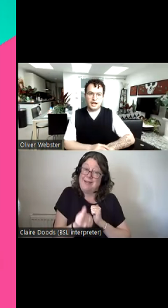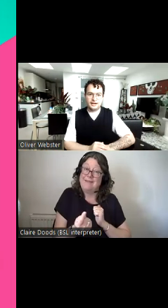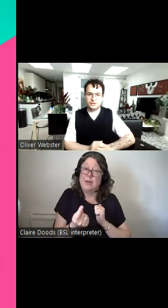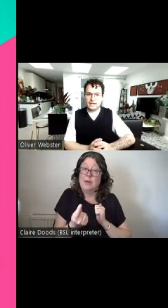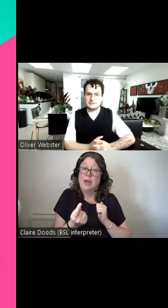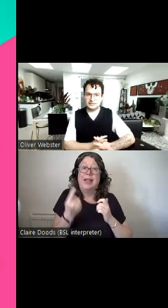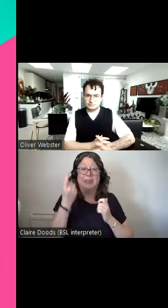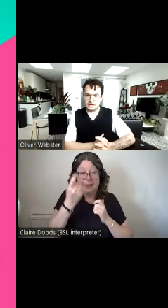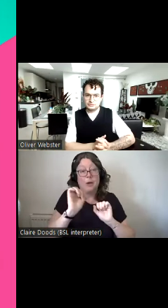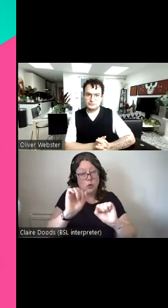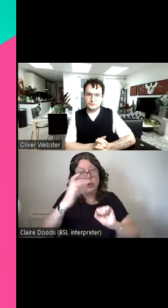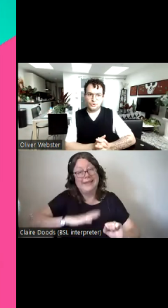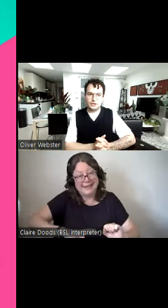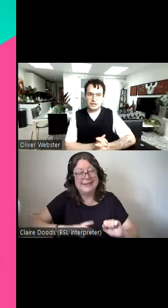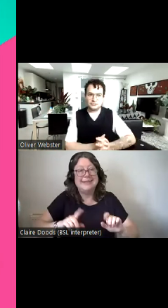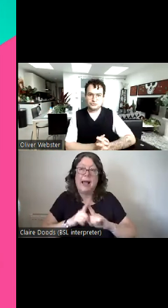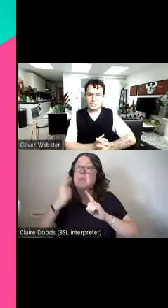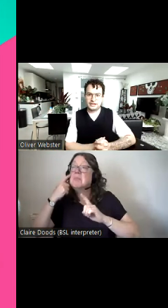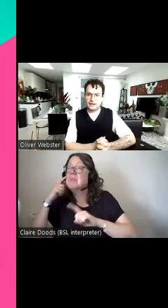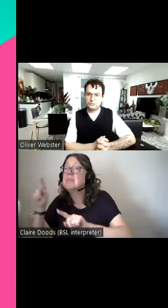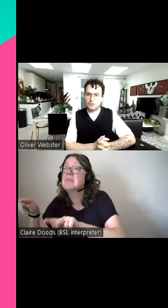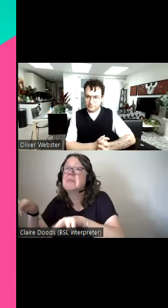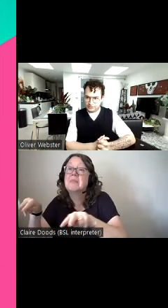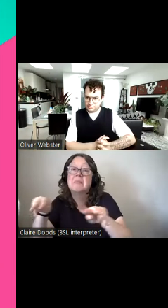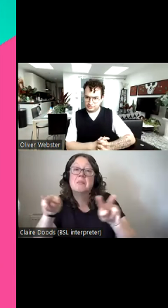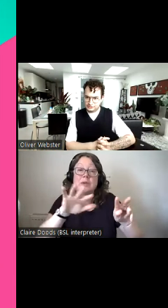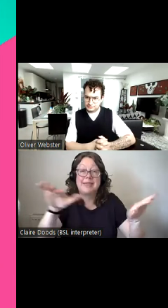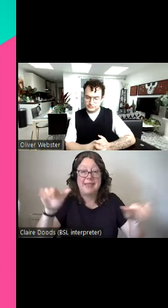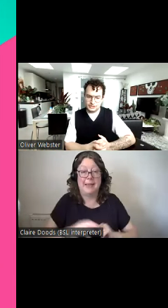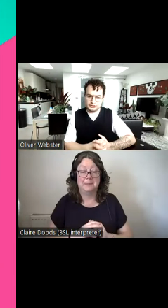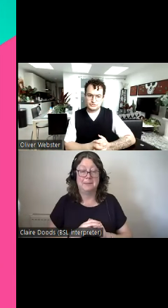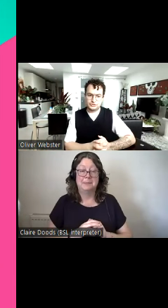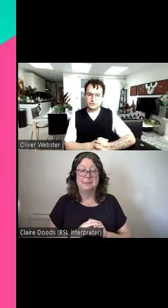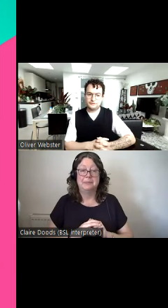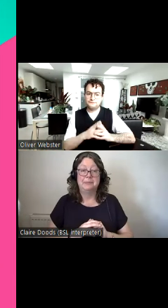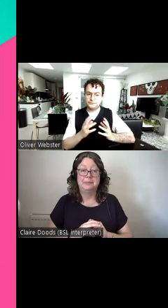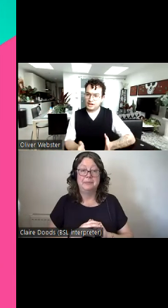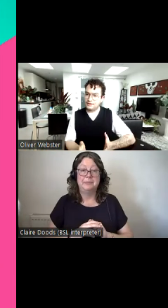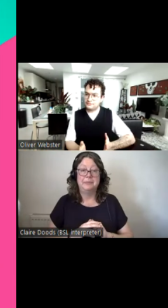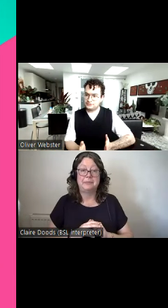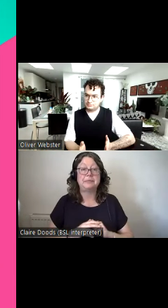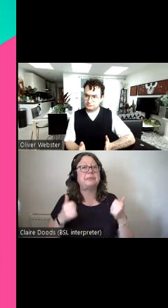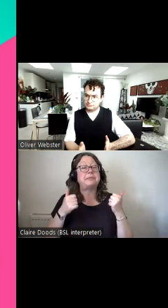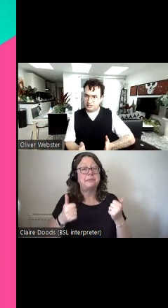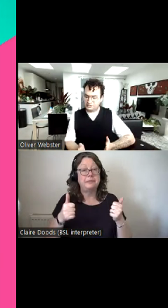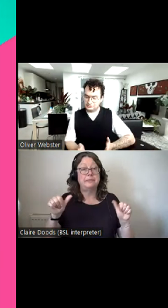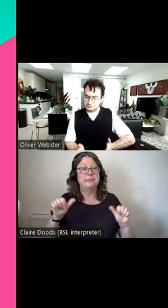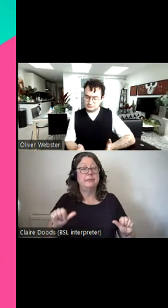How do I add subtitles for live training and webinars? For live subtitles